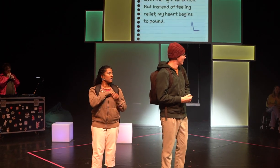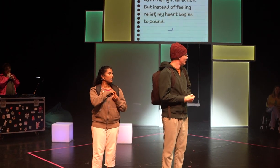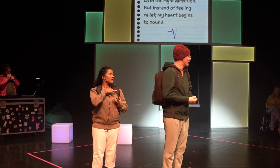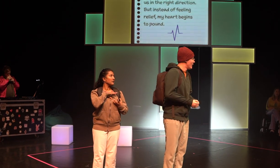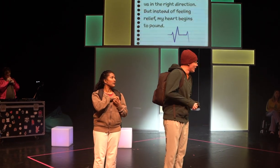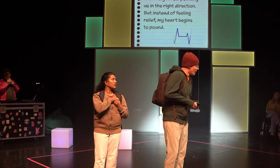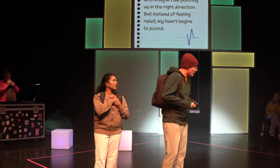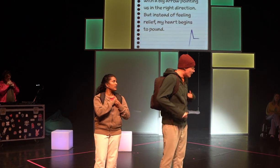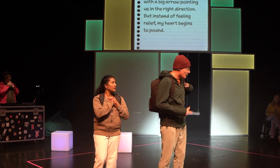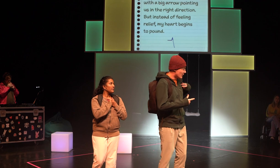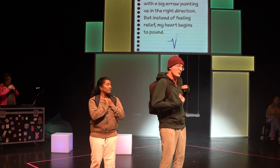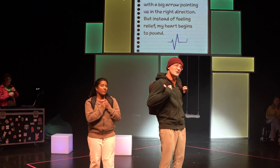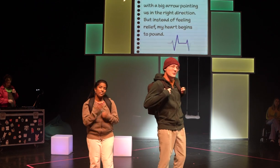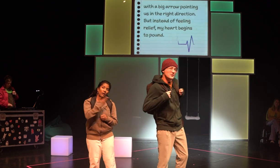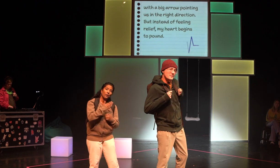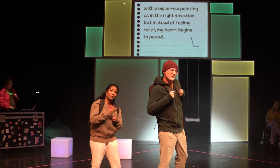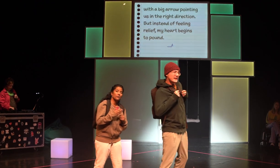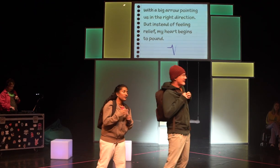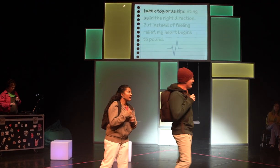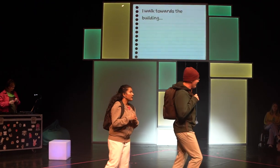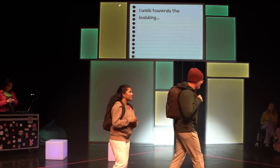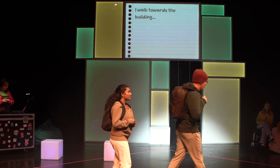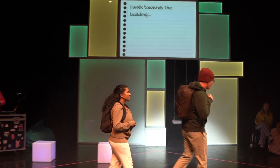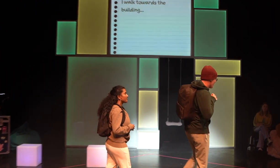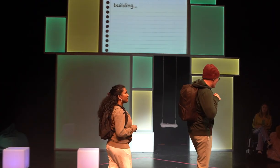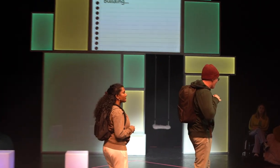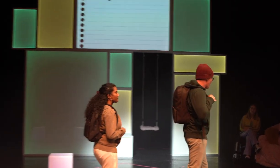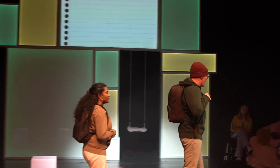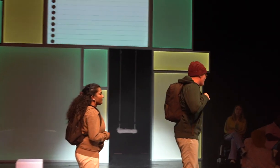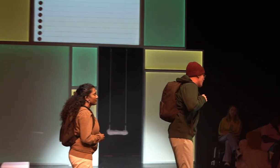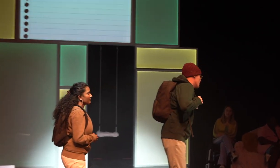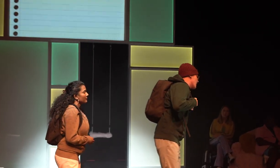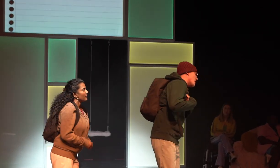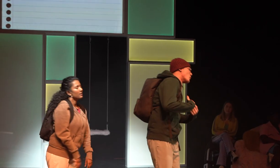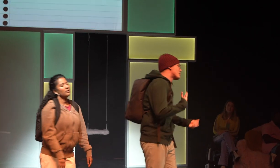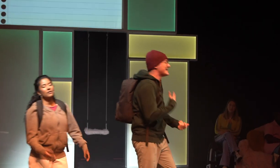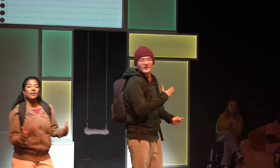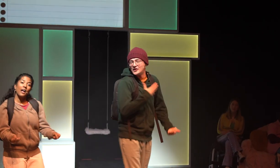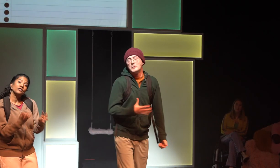I walk towards the building and already there's a queue